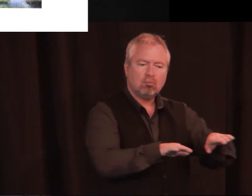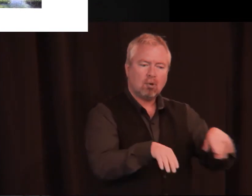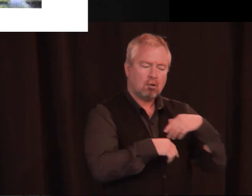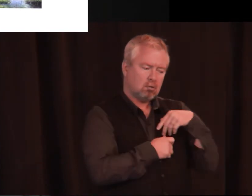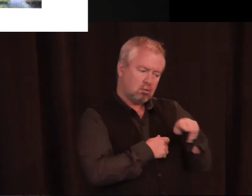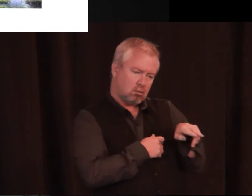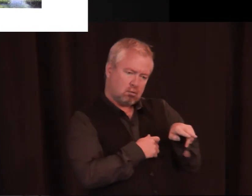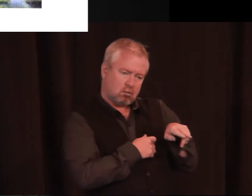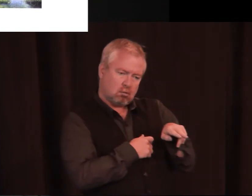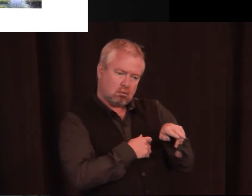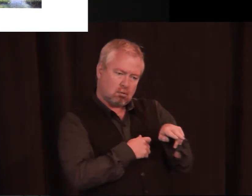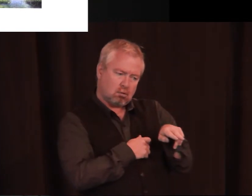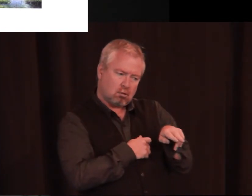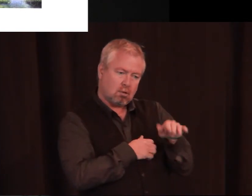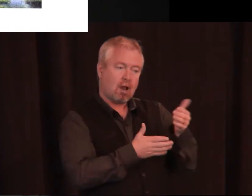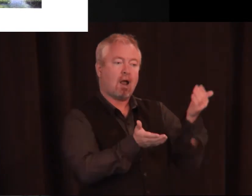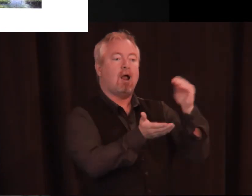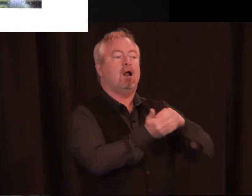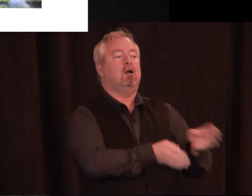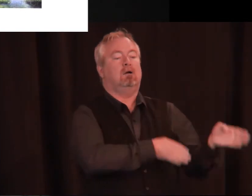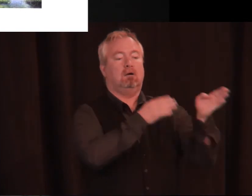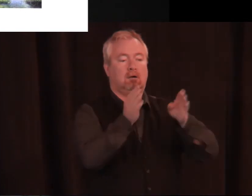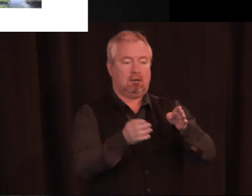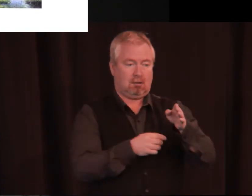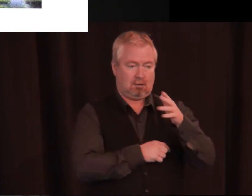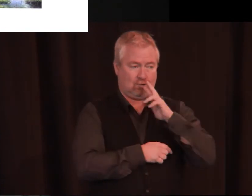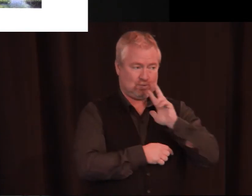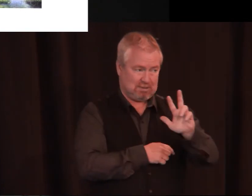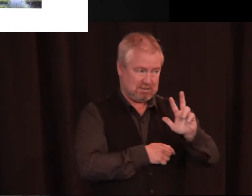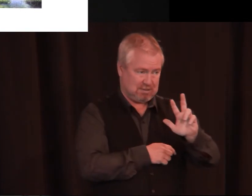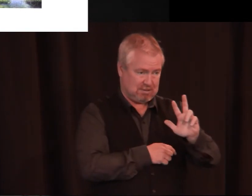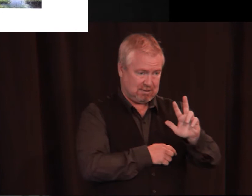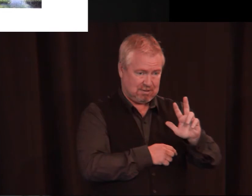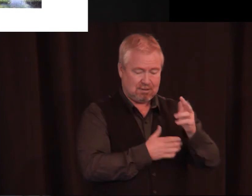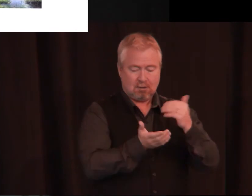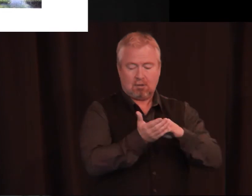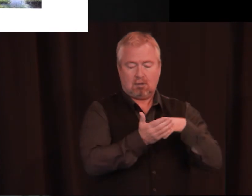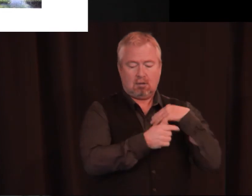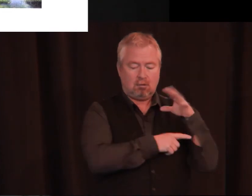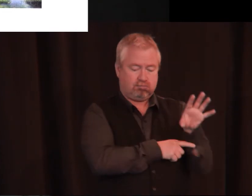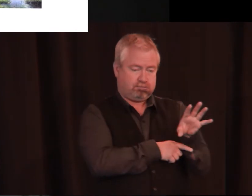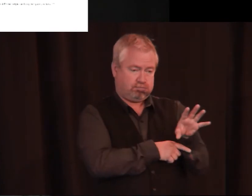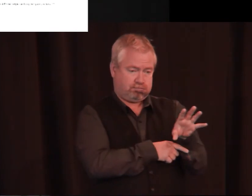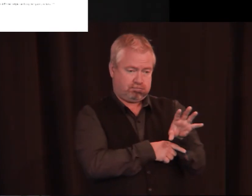This just shows -- I'm going to kind of move along here, just to make sure I get done on time.